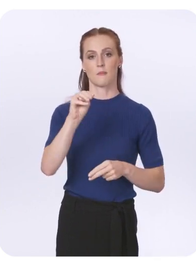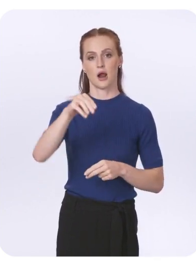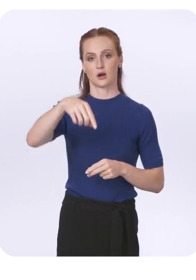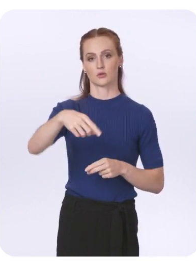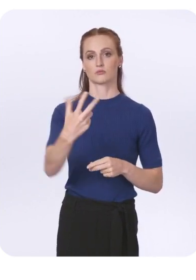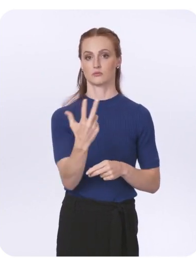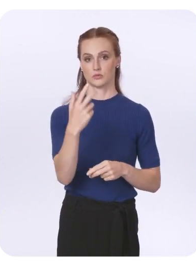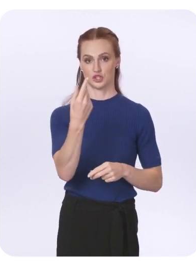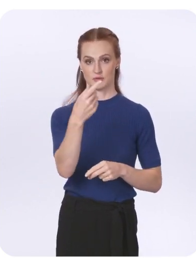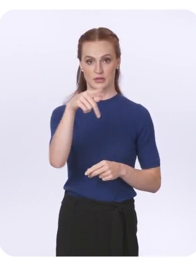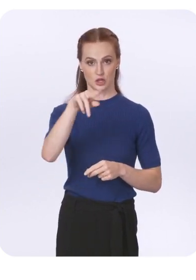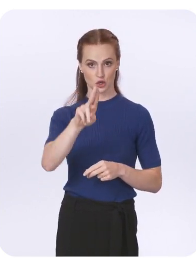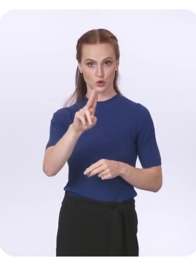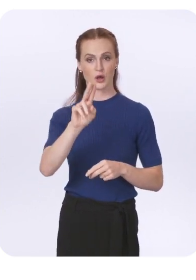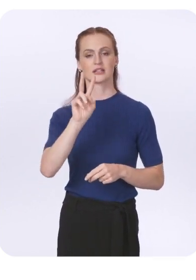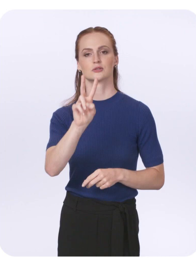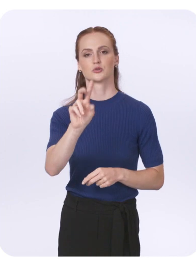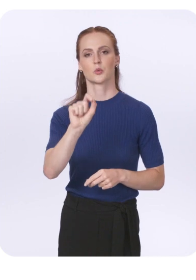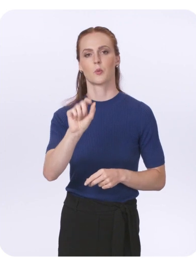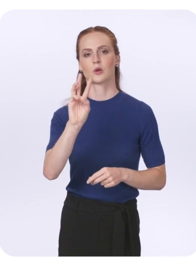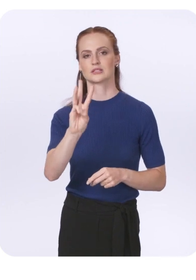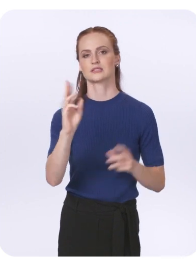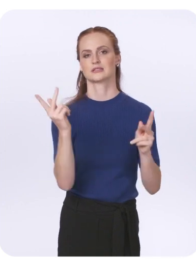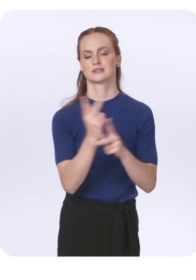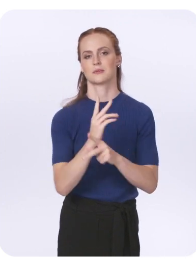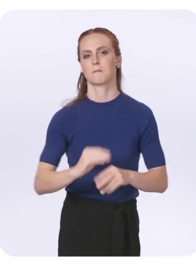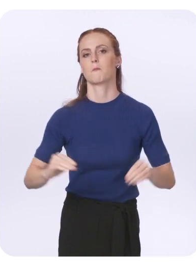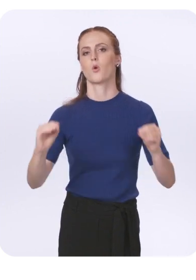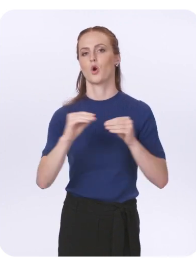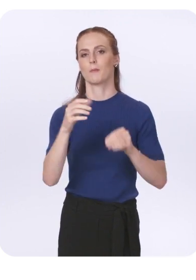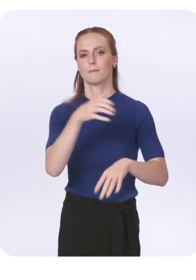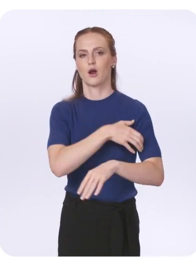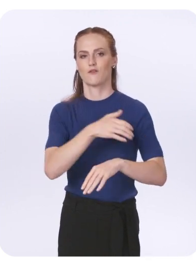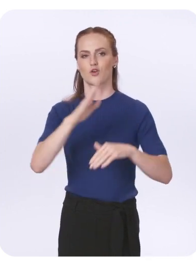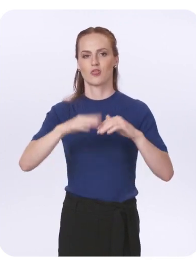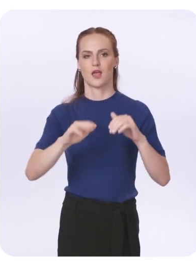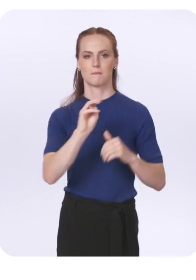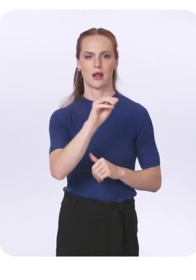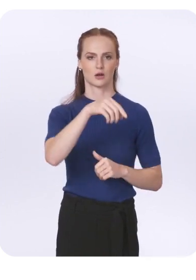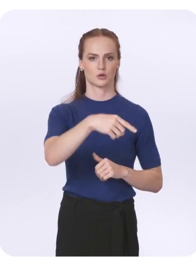our Quest 3 GPU is 2.6x more powerful than the Quest 2 GPU.